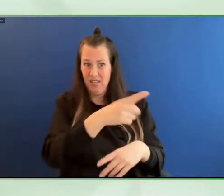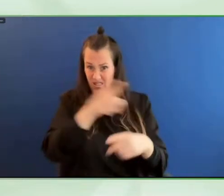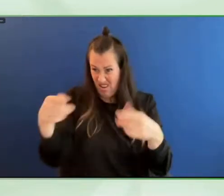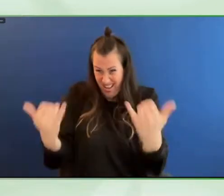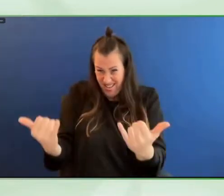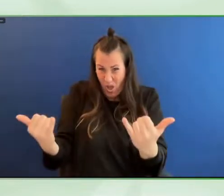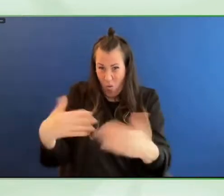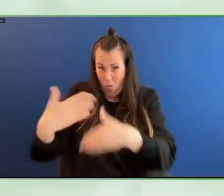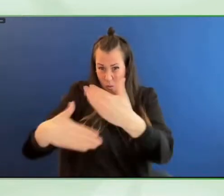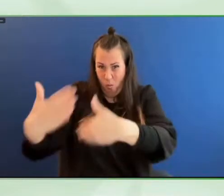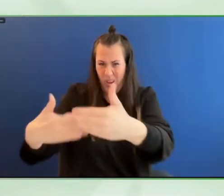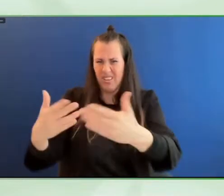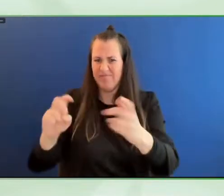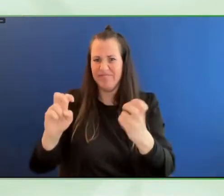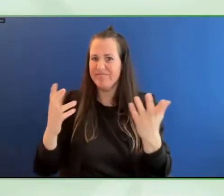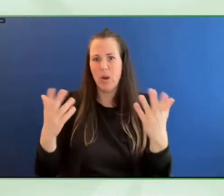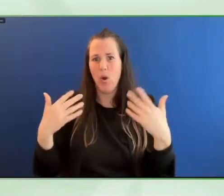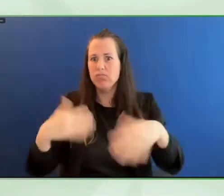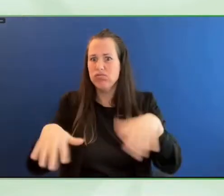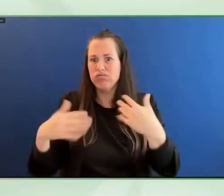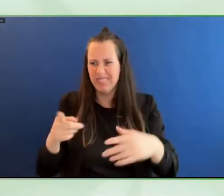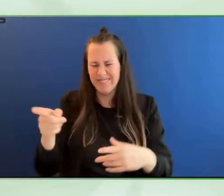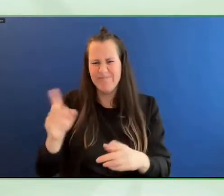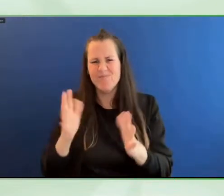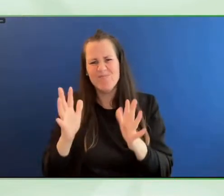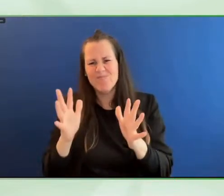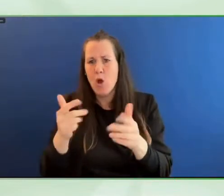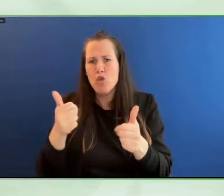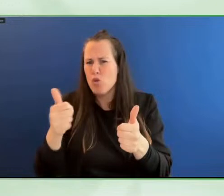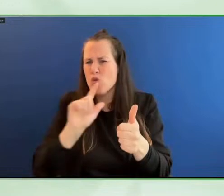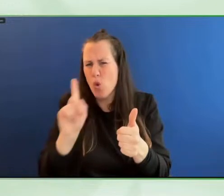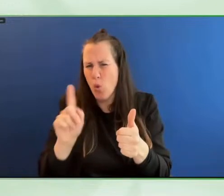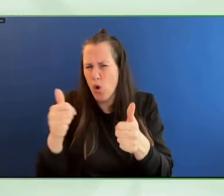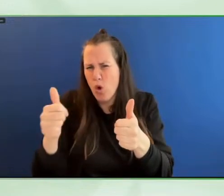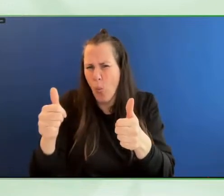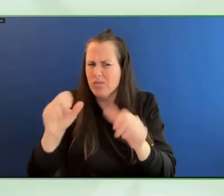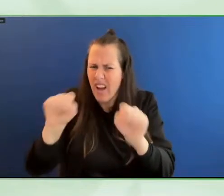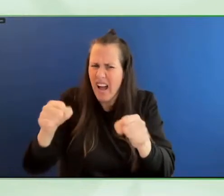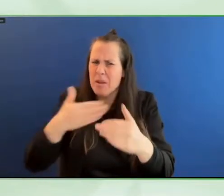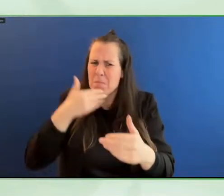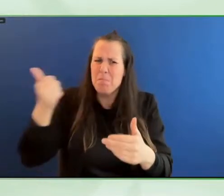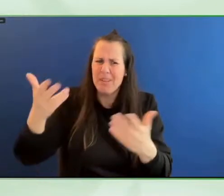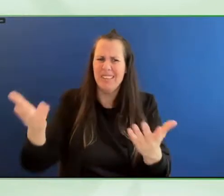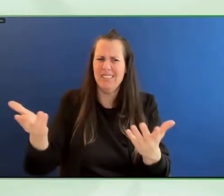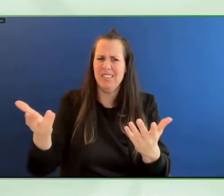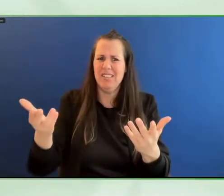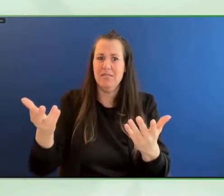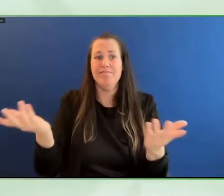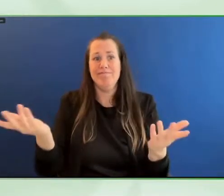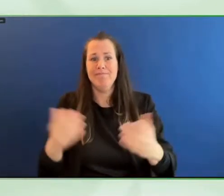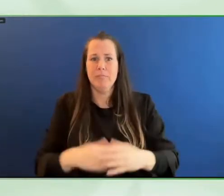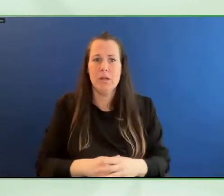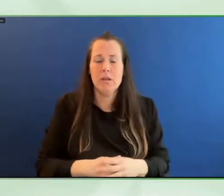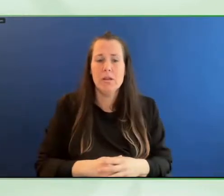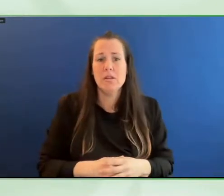Images and their descriptions need to be 100% true and accurate, because they are an accessibility requirement.